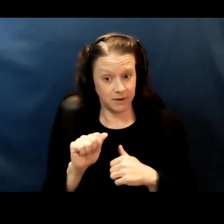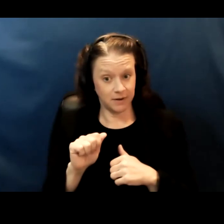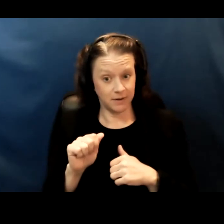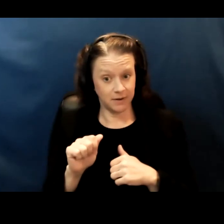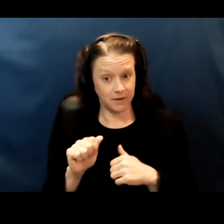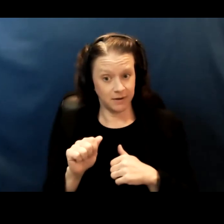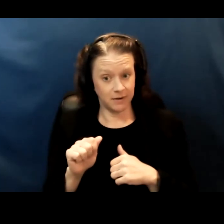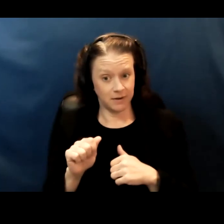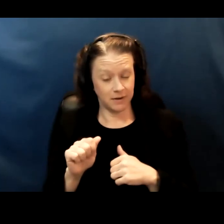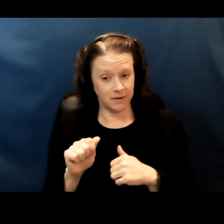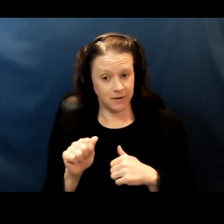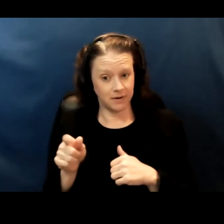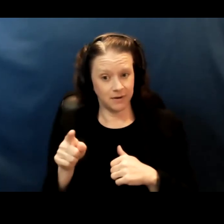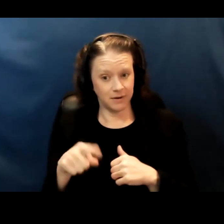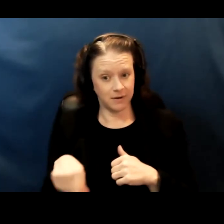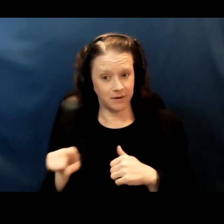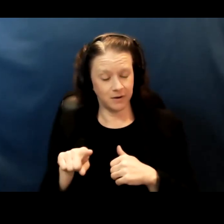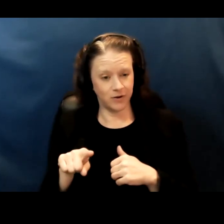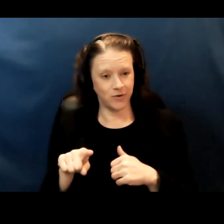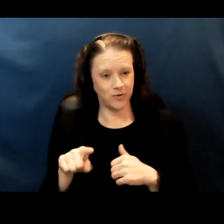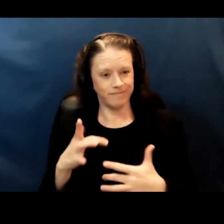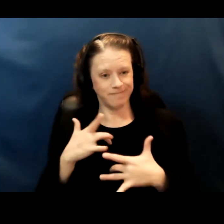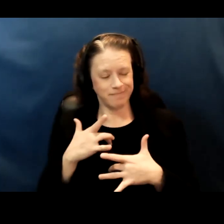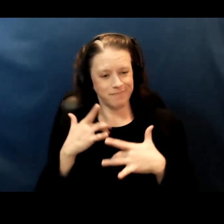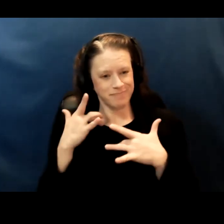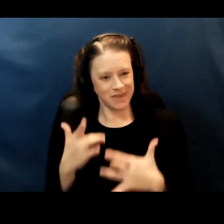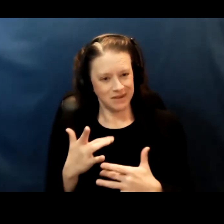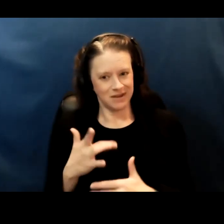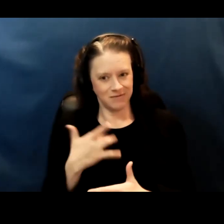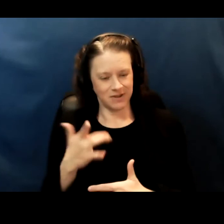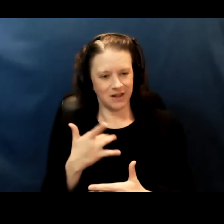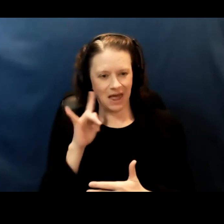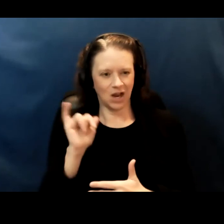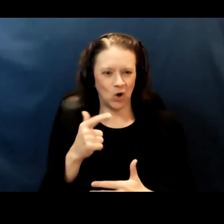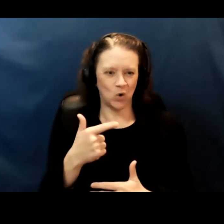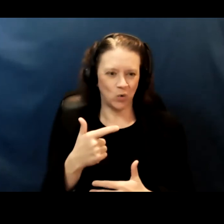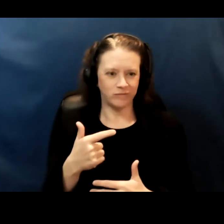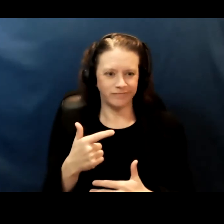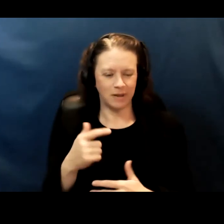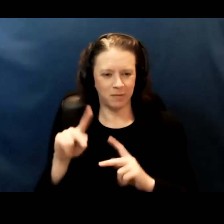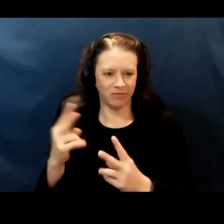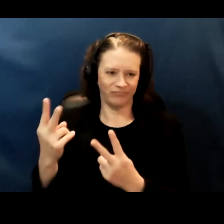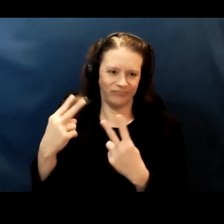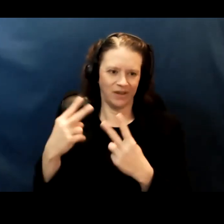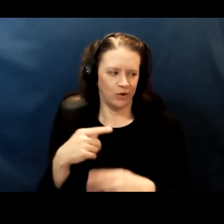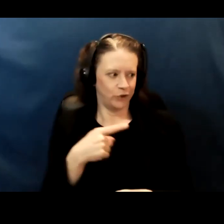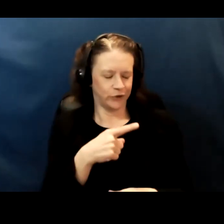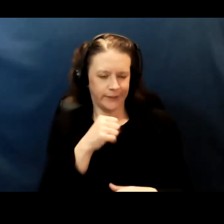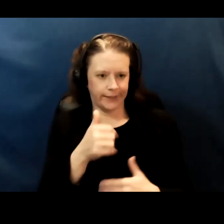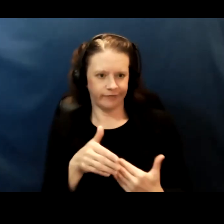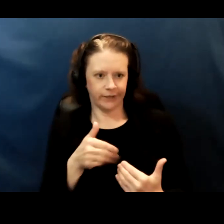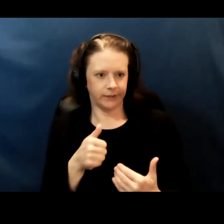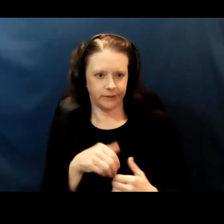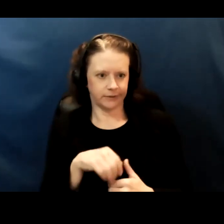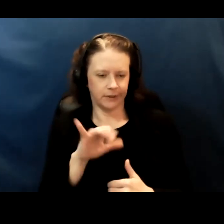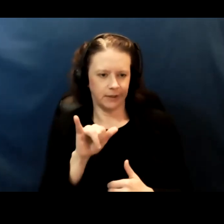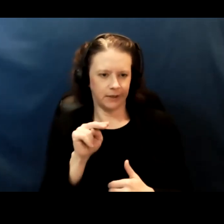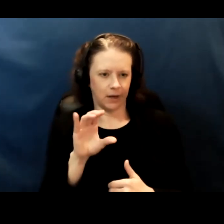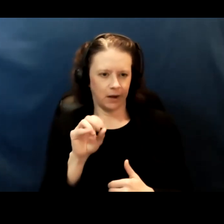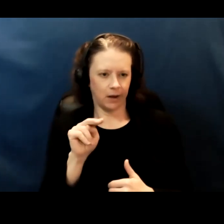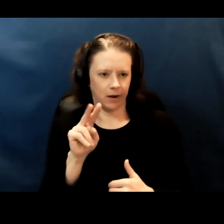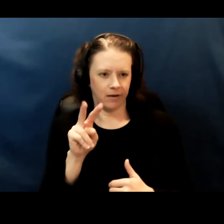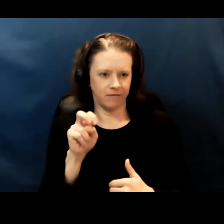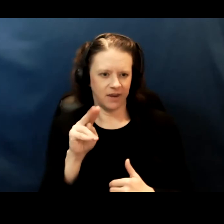help but feel like an inconvenience. I know I shouldn't feel that way, but it's